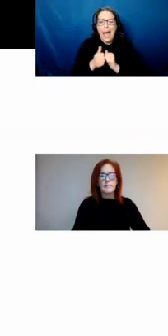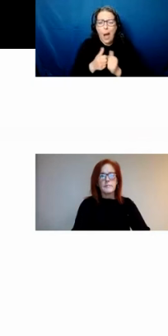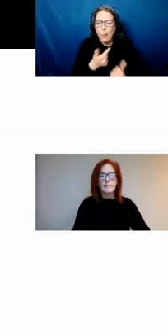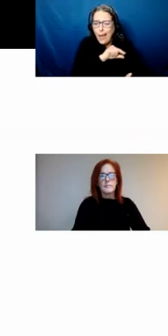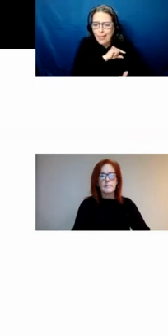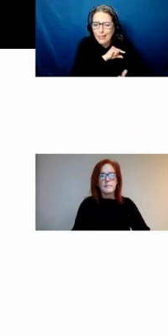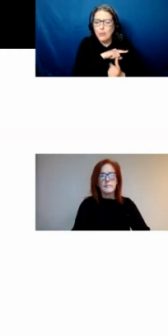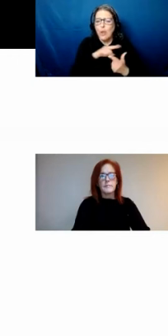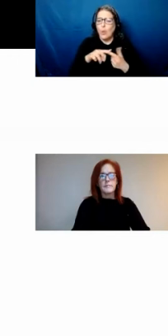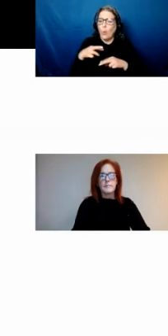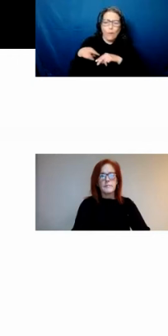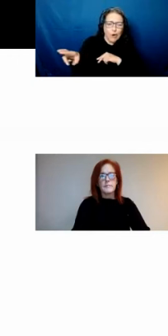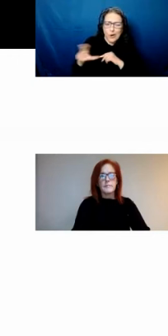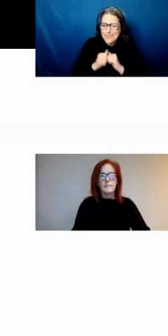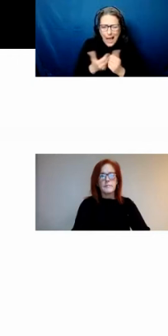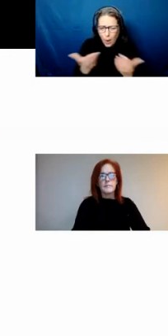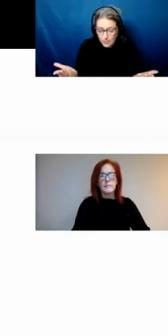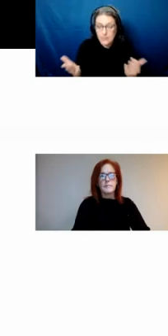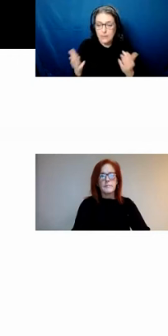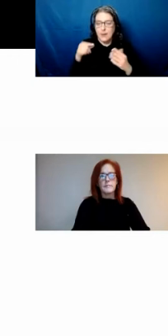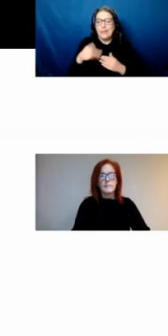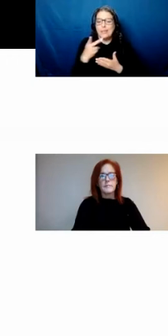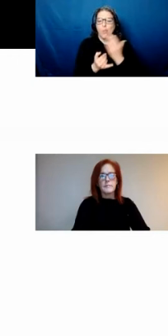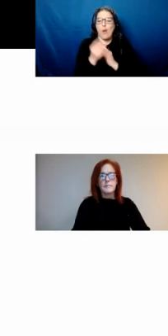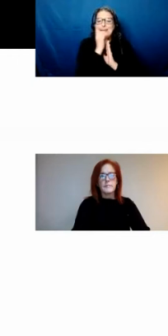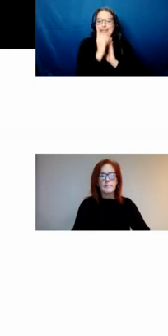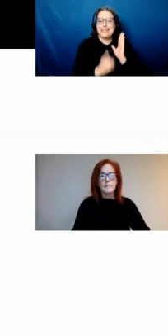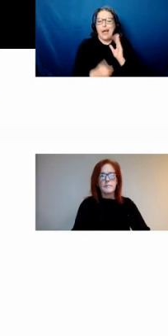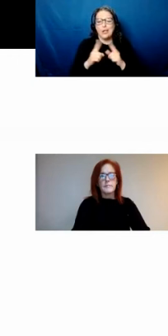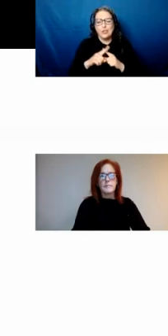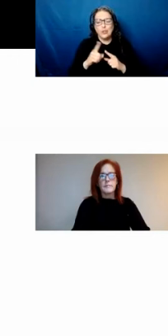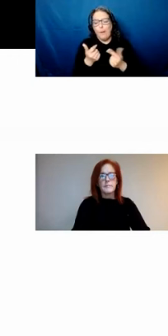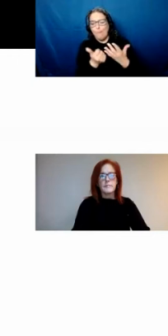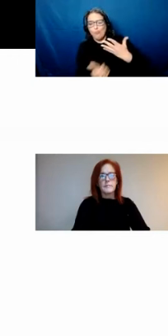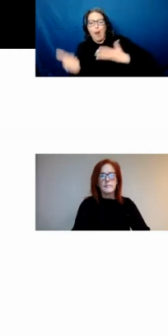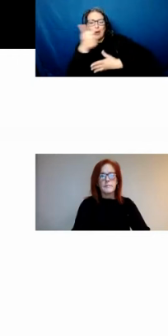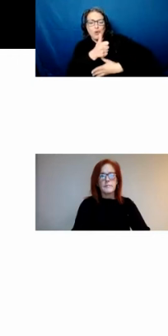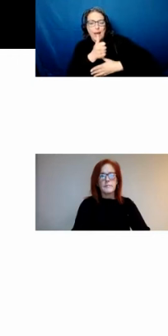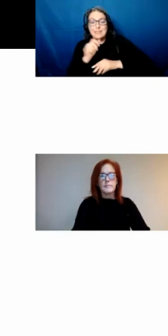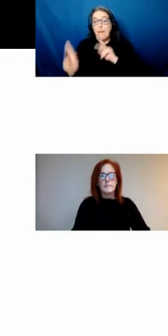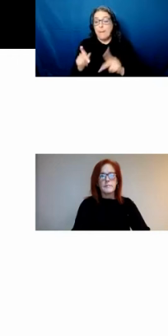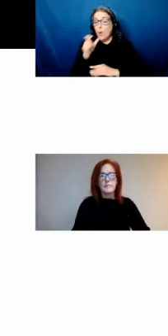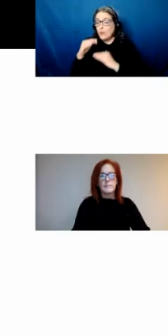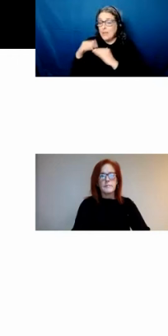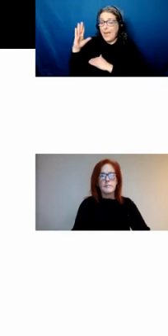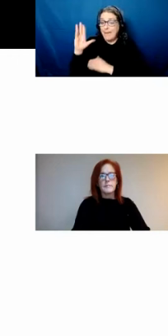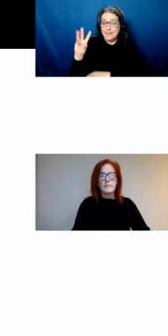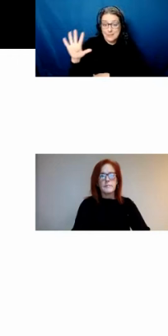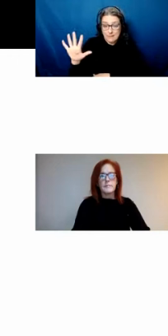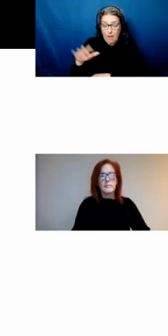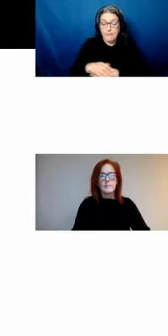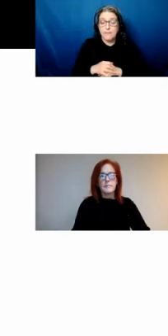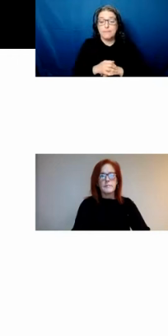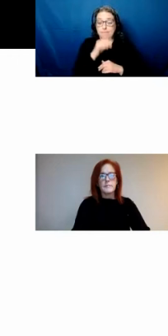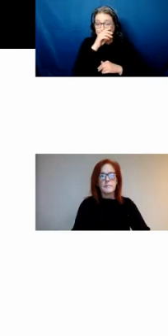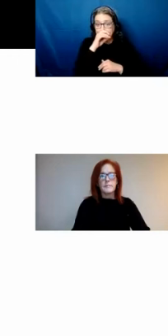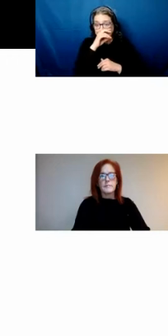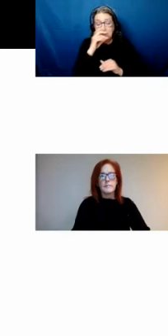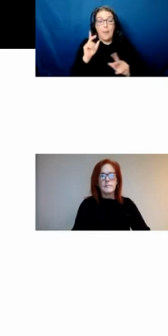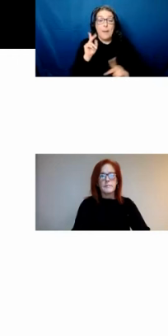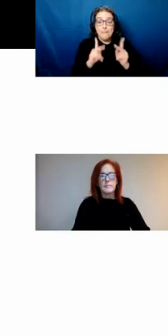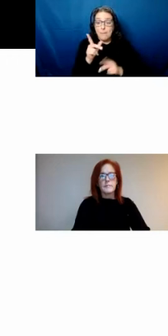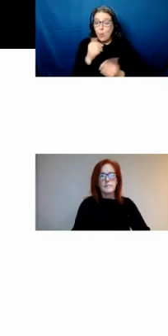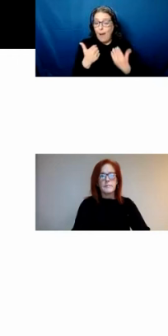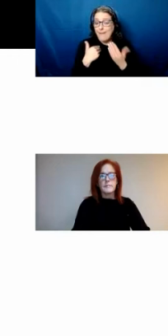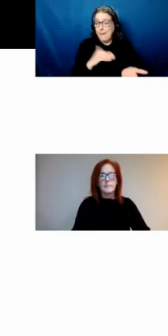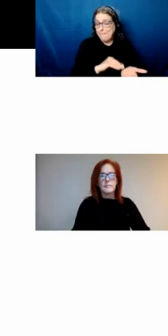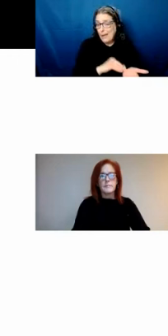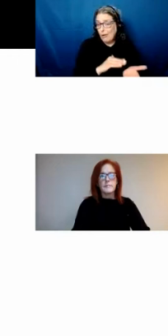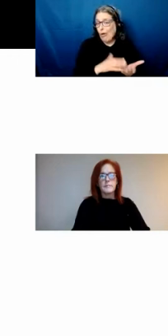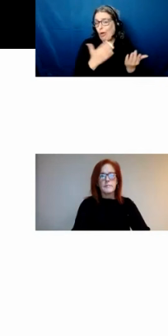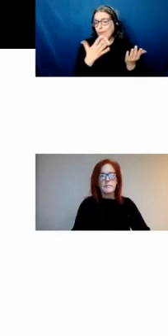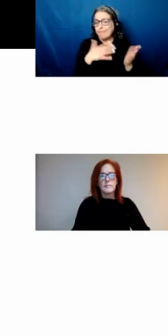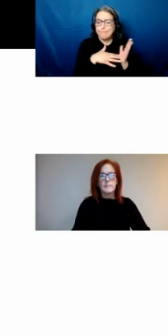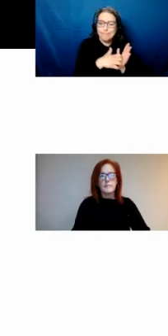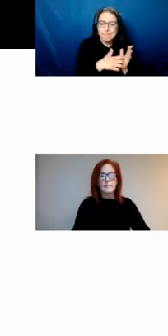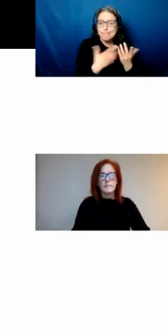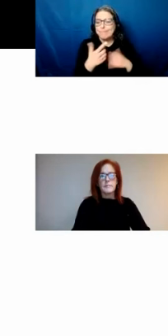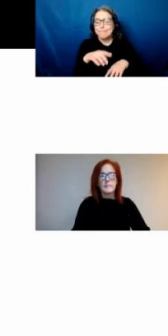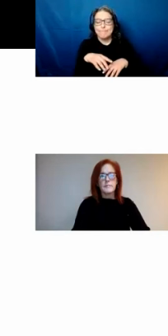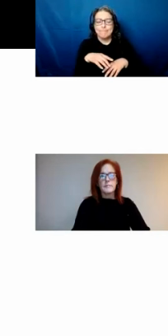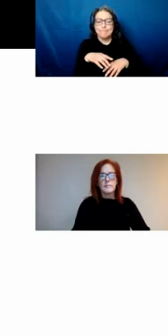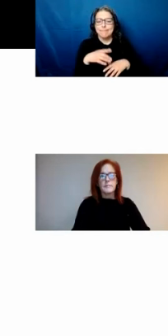But the City Council date has not yet been set, and we do have some additional information about the non-congregate shelter, so we can go ahead and transition over to this slide.